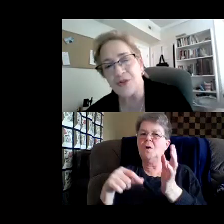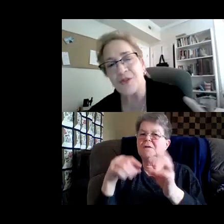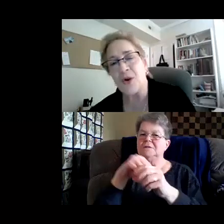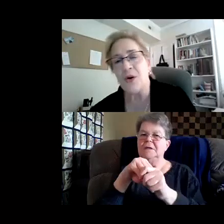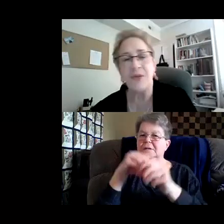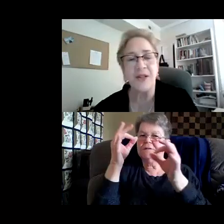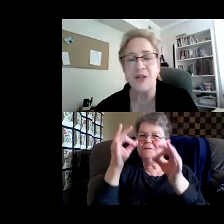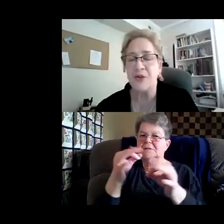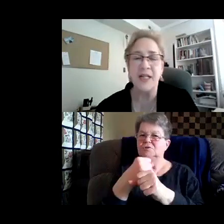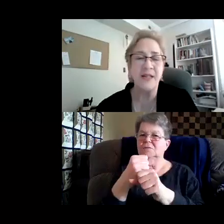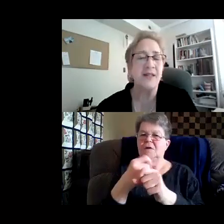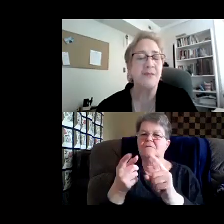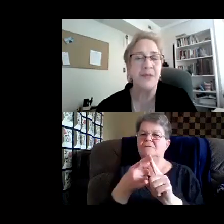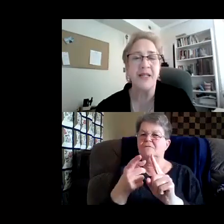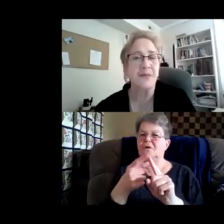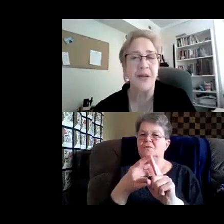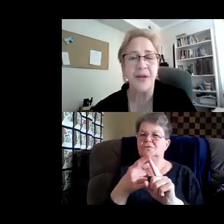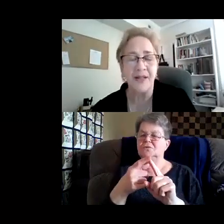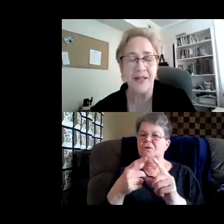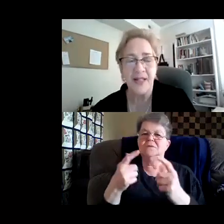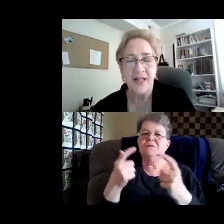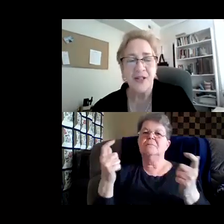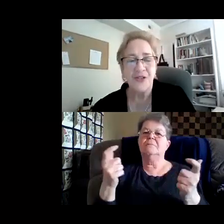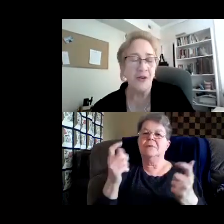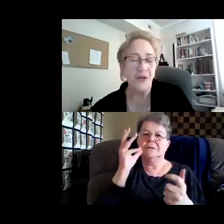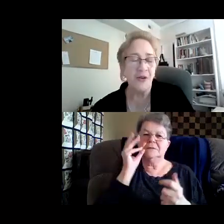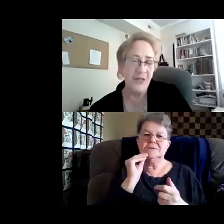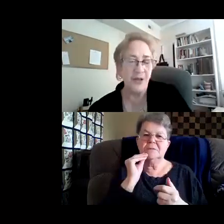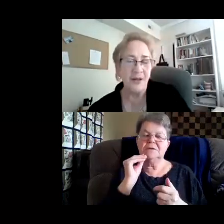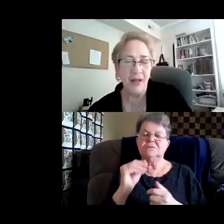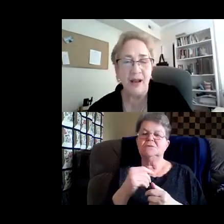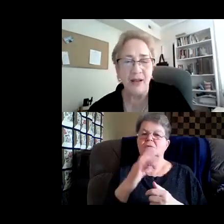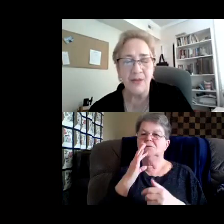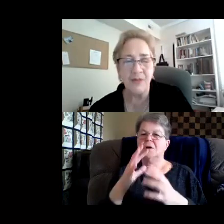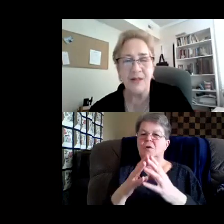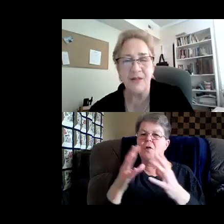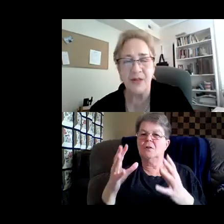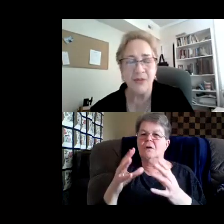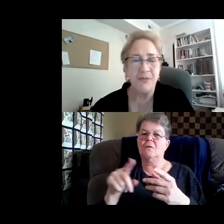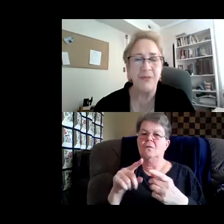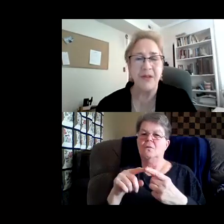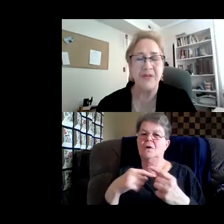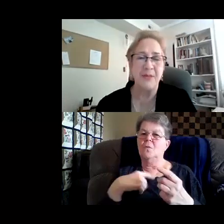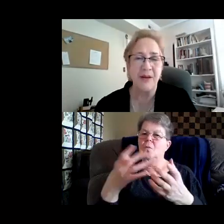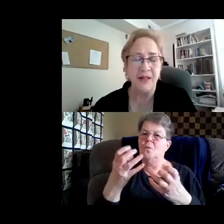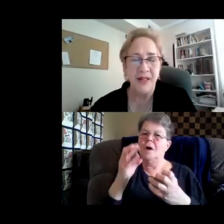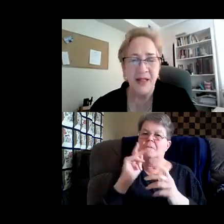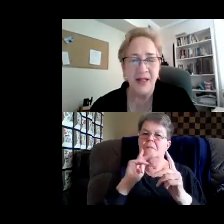First of all, the ingredients is big experience. So we talk a lot when we we want people to think about,